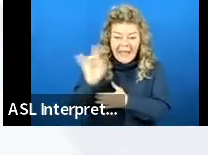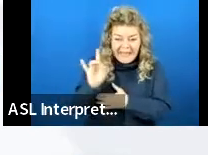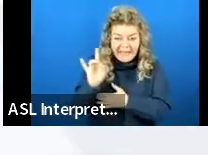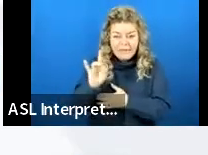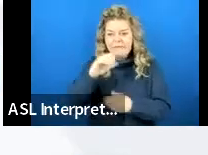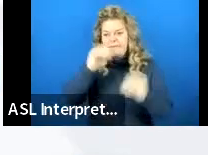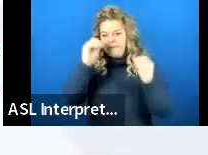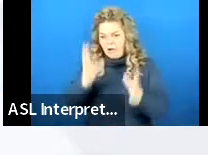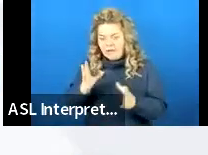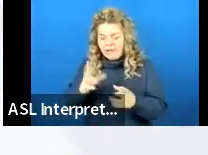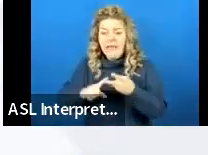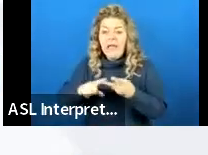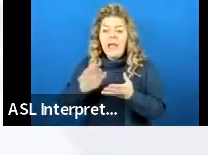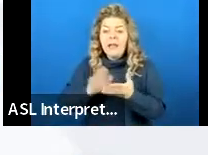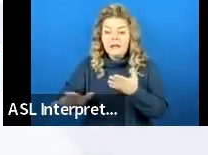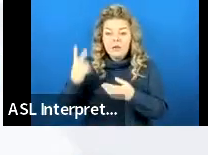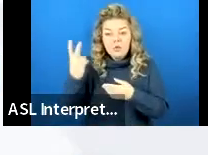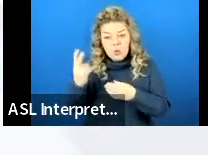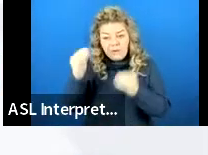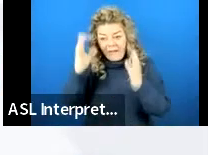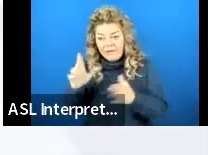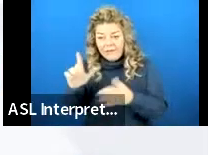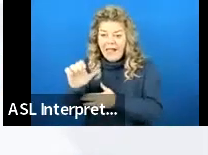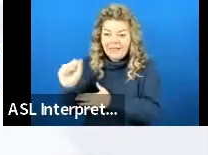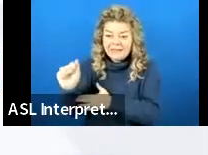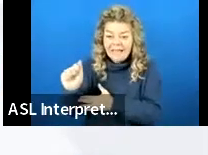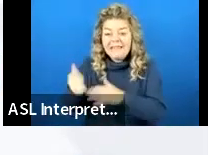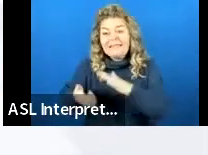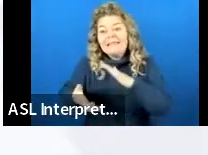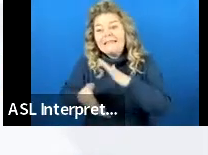and two faculty member as LSA Senior Collegiate Fellows.